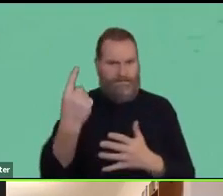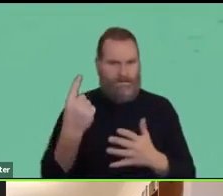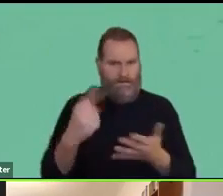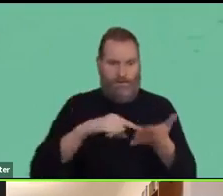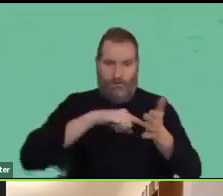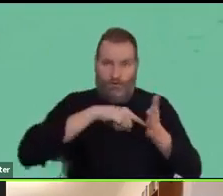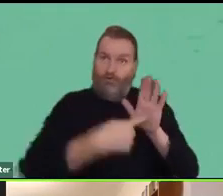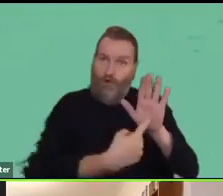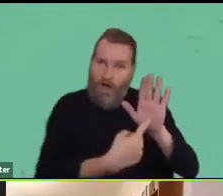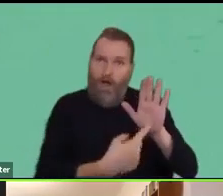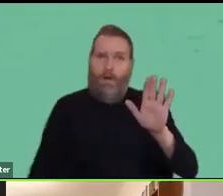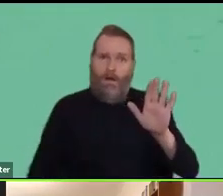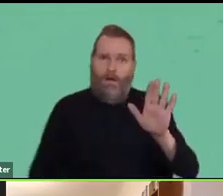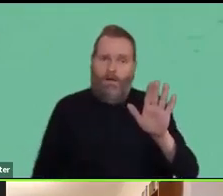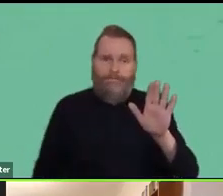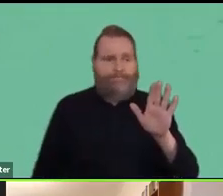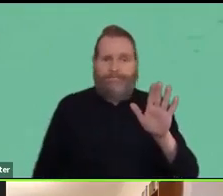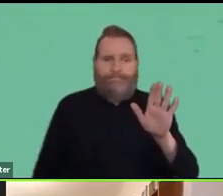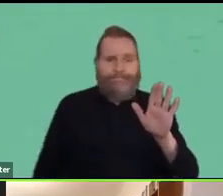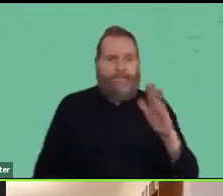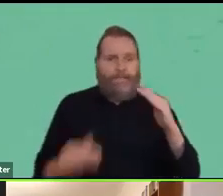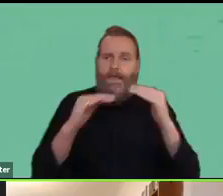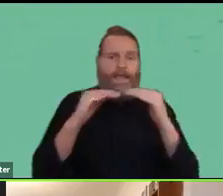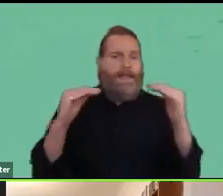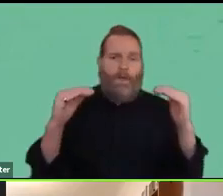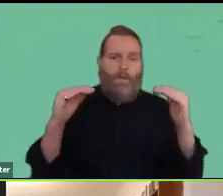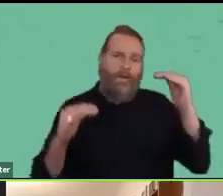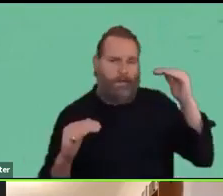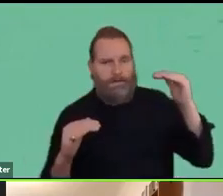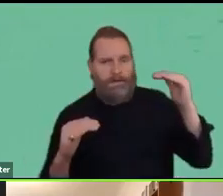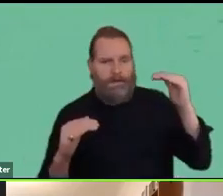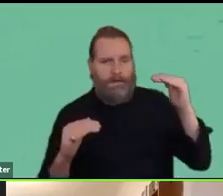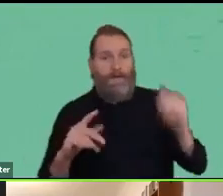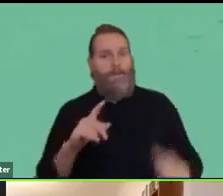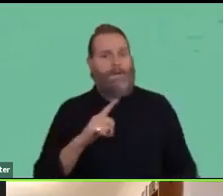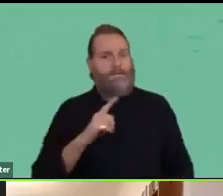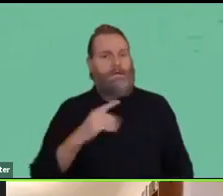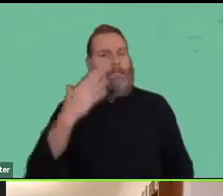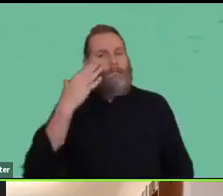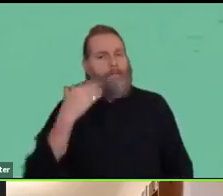the equality impact, for example it's always women, and our black staff who disproportionately